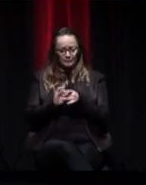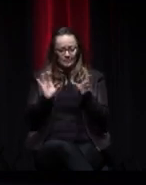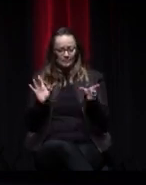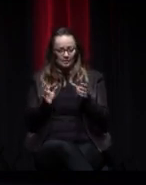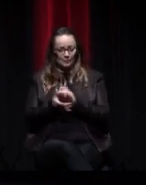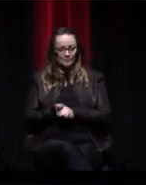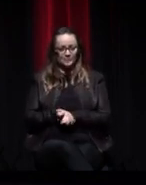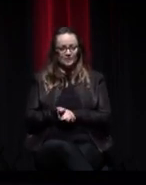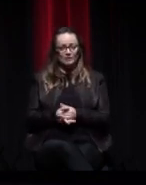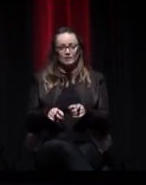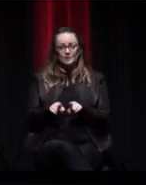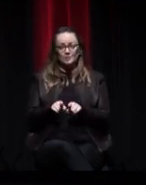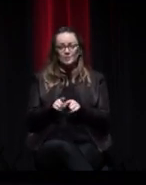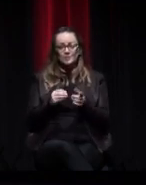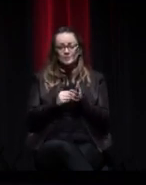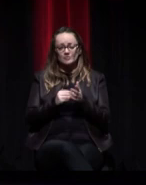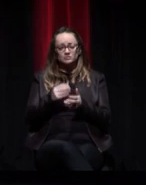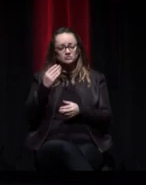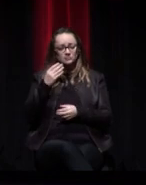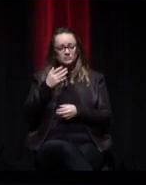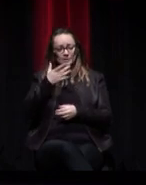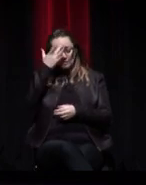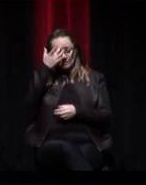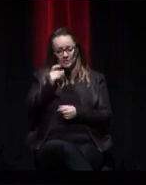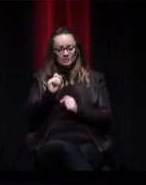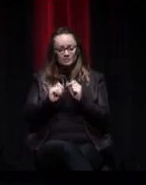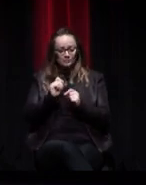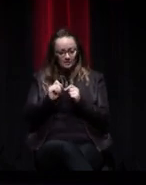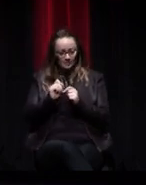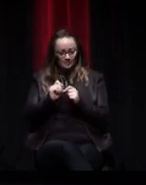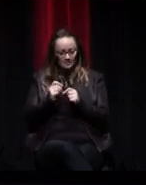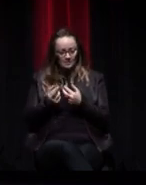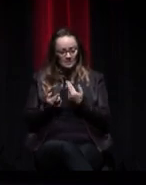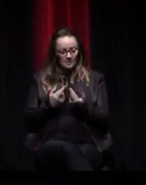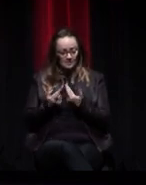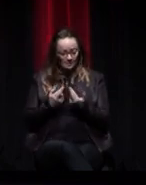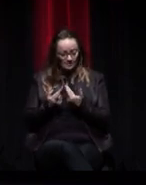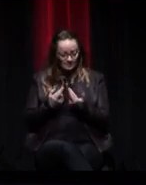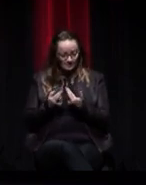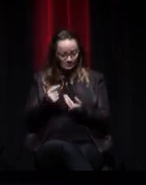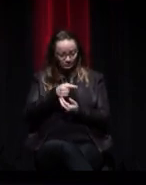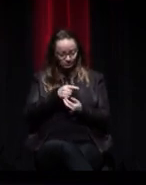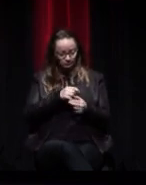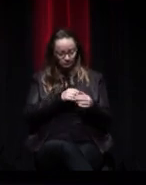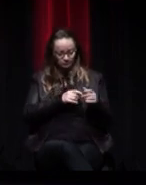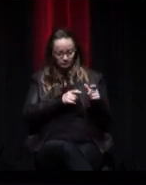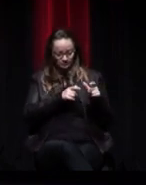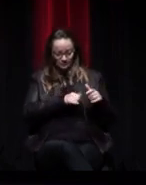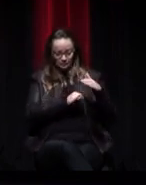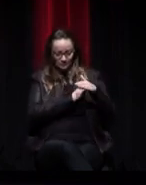and haven't grasped the relation of this non-governmental institution